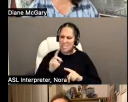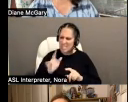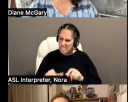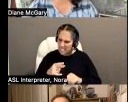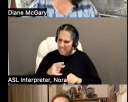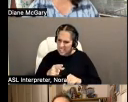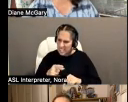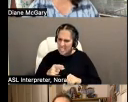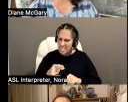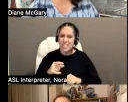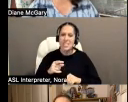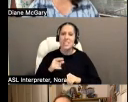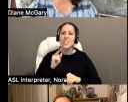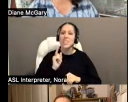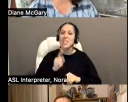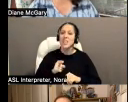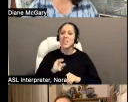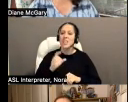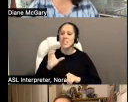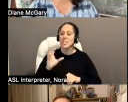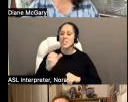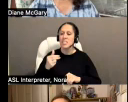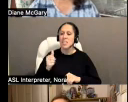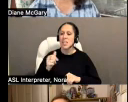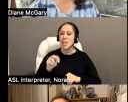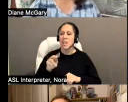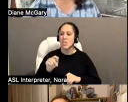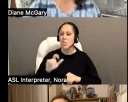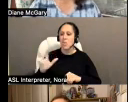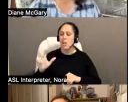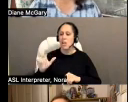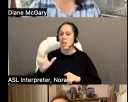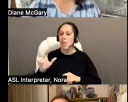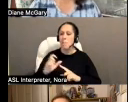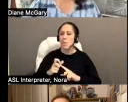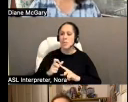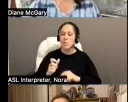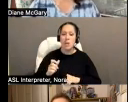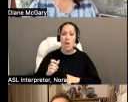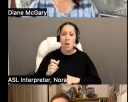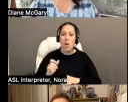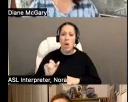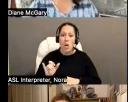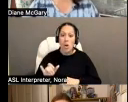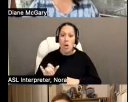So those are chanterelle mushrooms. Oh, oh wow.